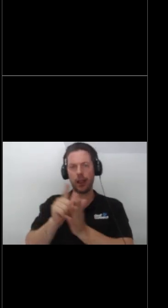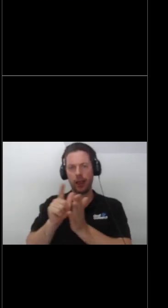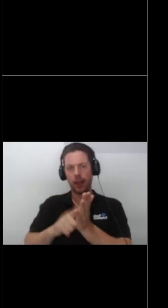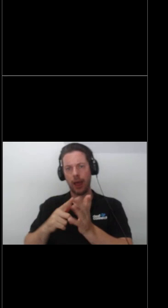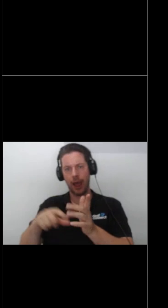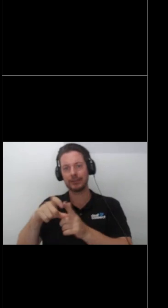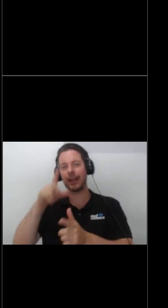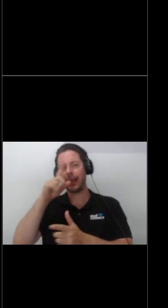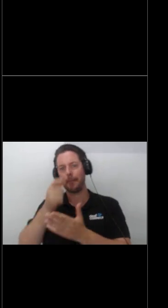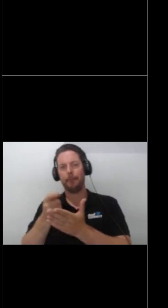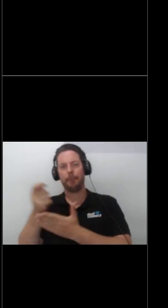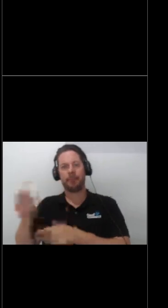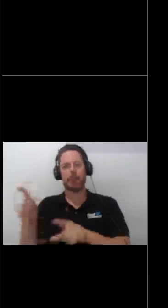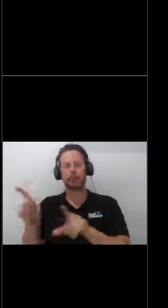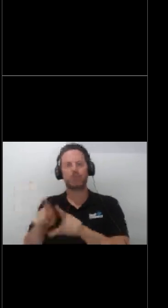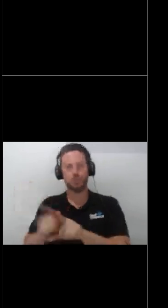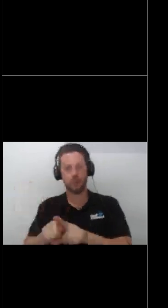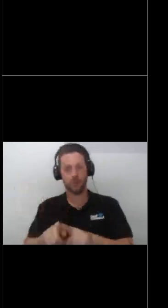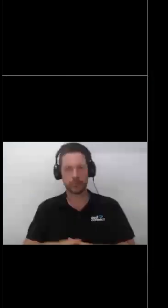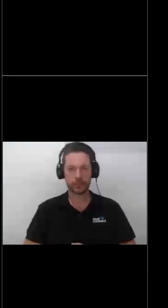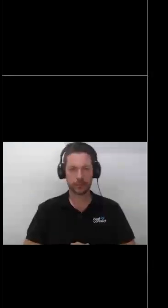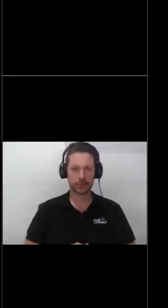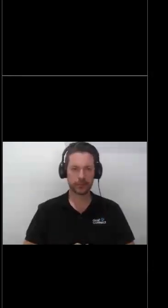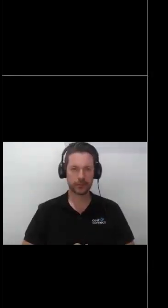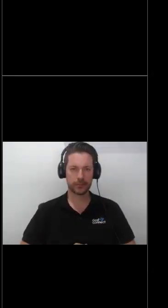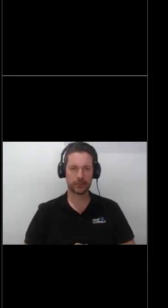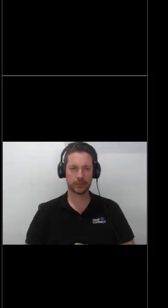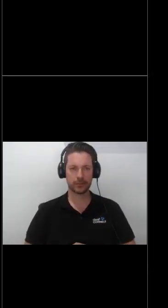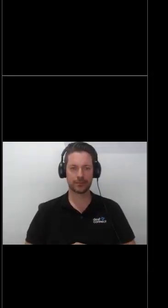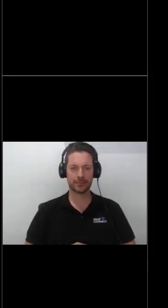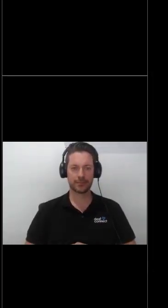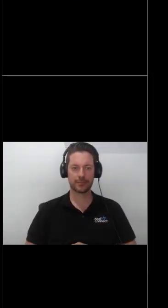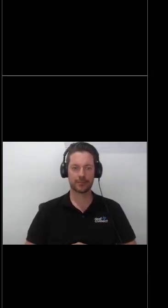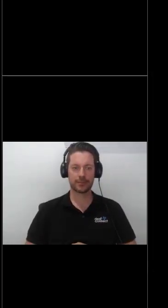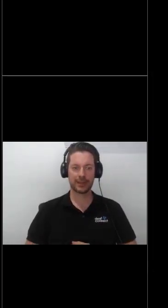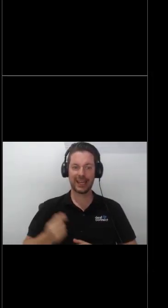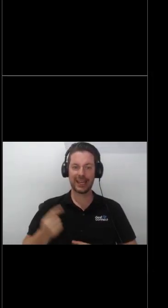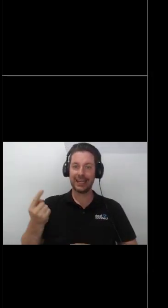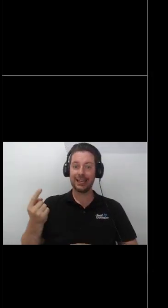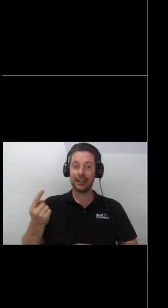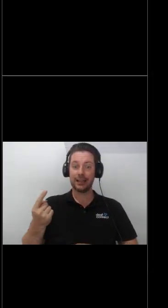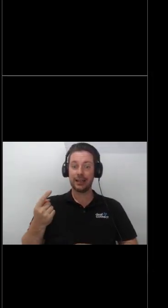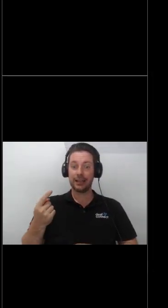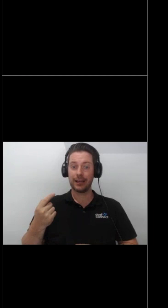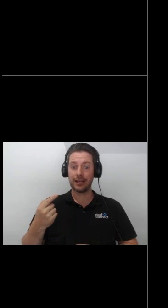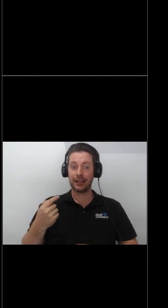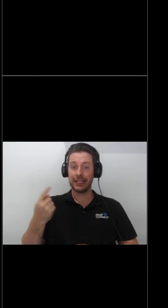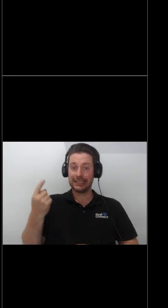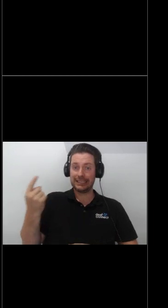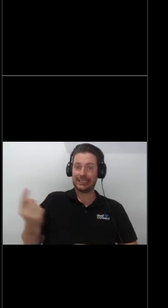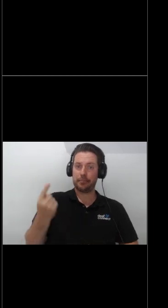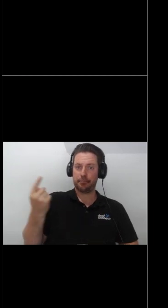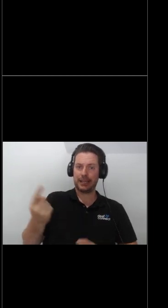Generally speaking, an independent psychiatrist selected by the personal, their lawyer does the report.